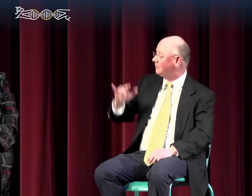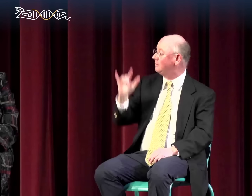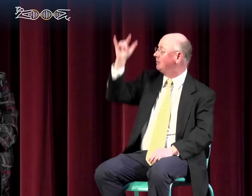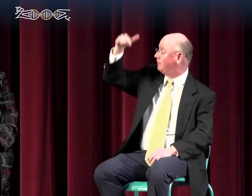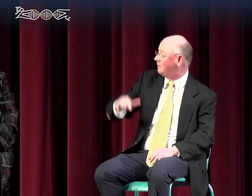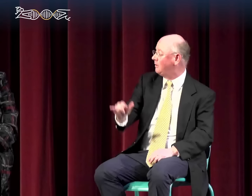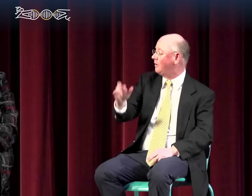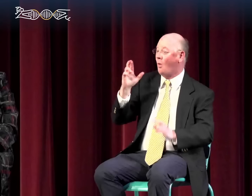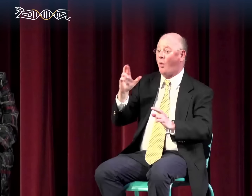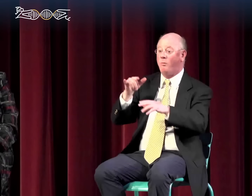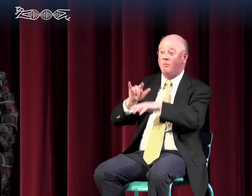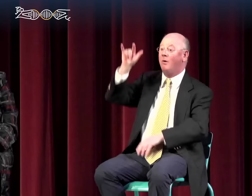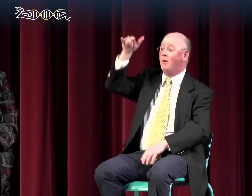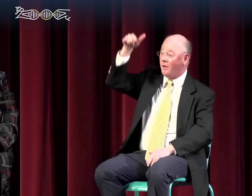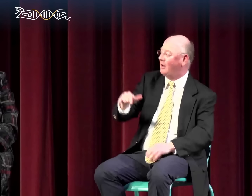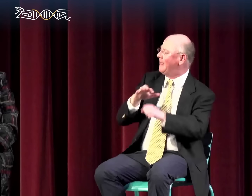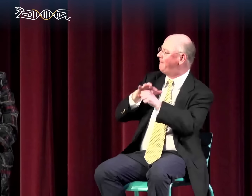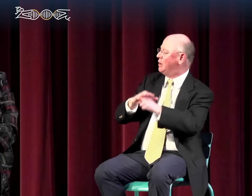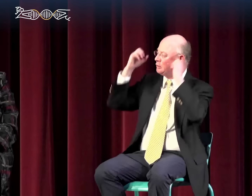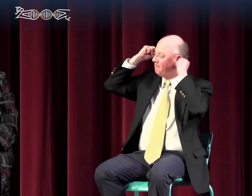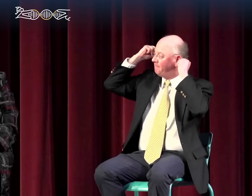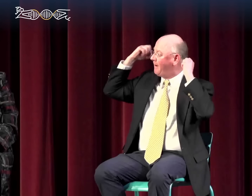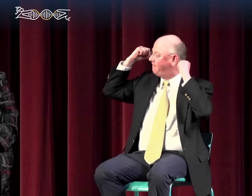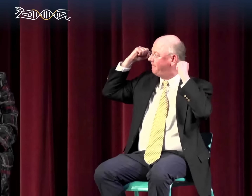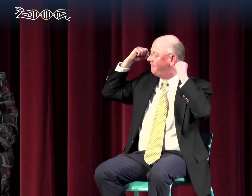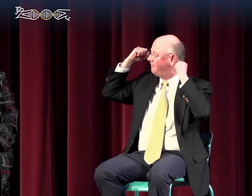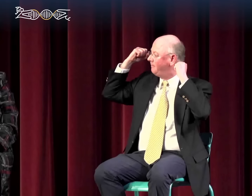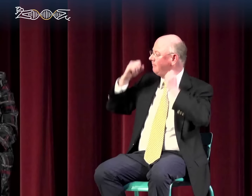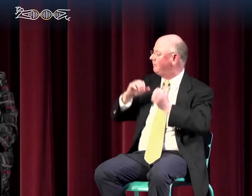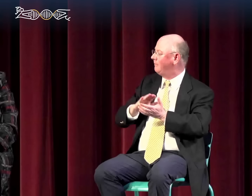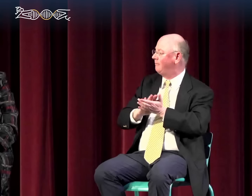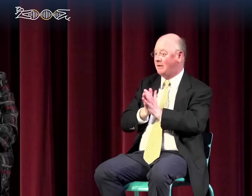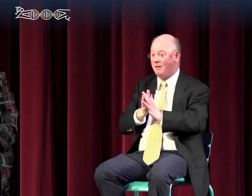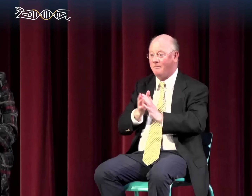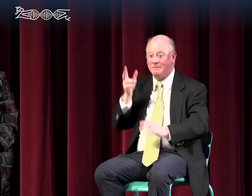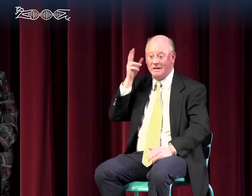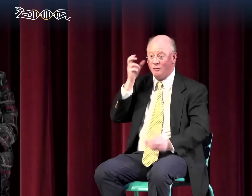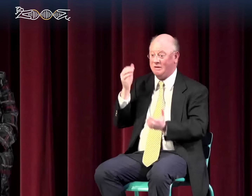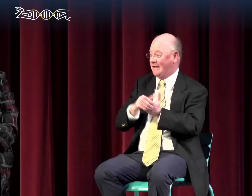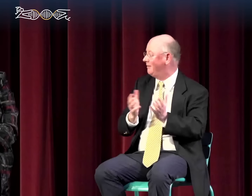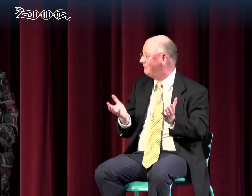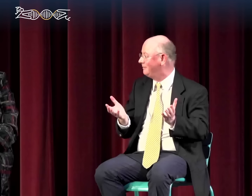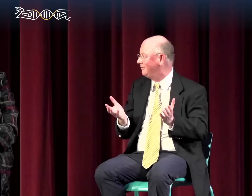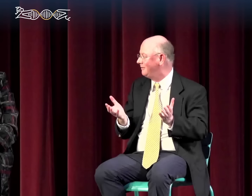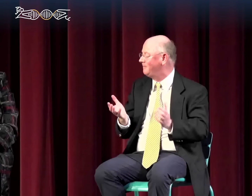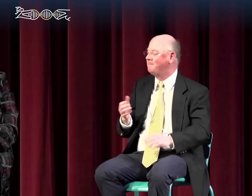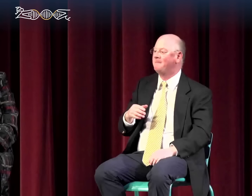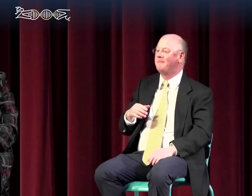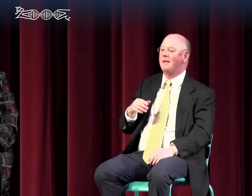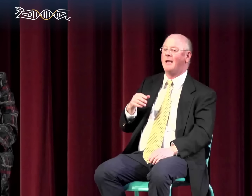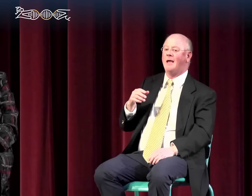Then they were trying methods of taking someone airplane rides that shifted altitude and made ears pop to see if that might cure them.